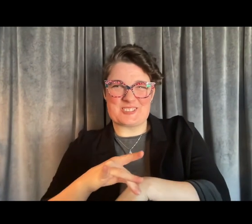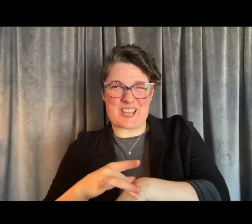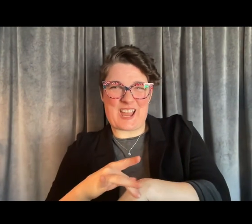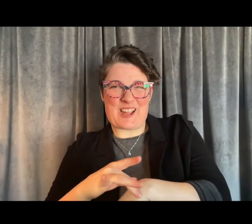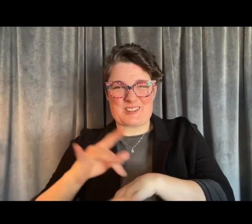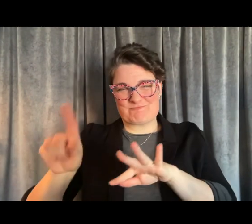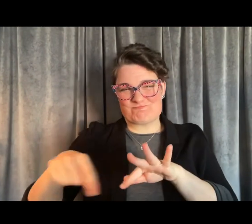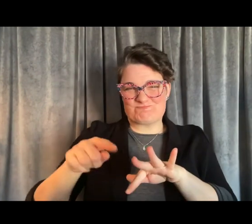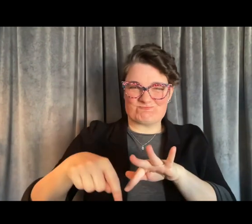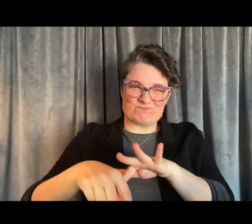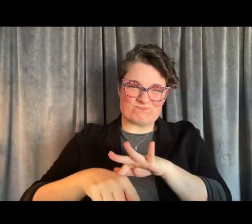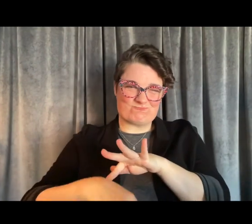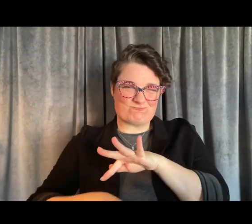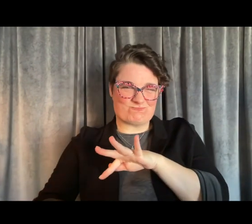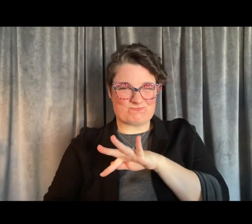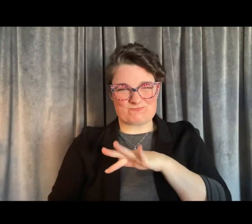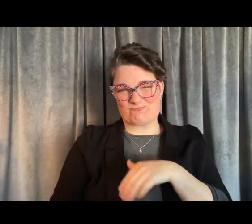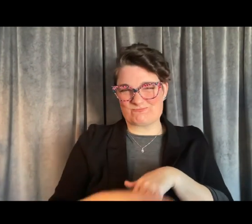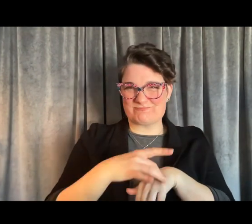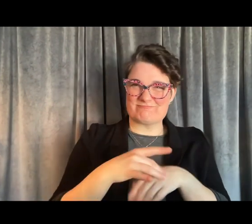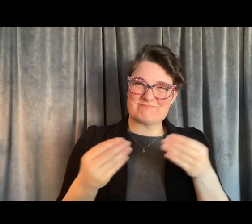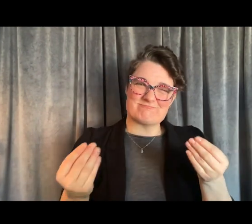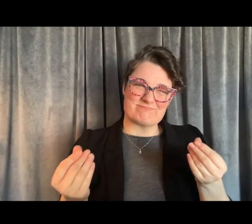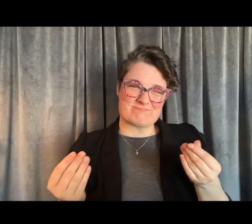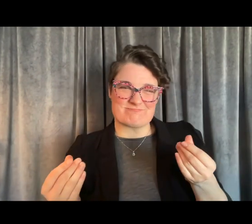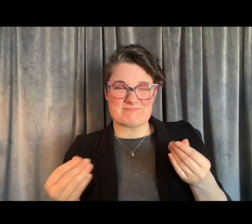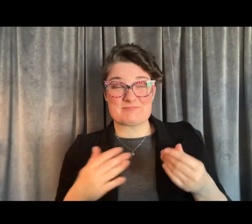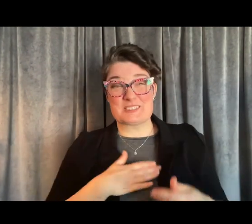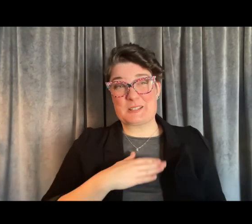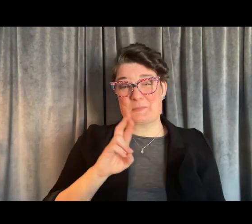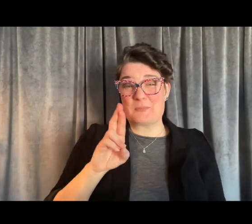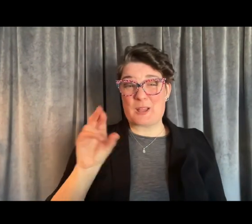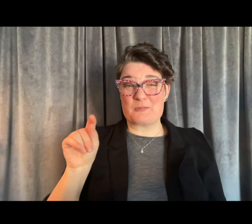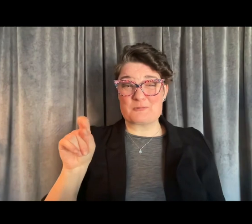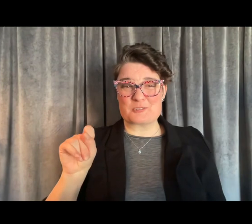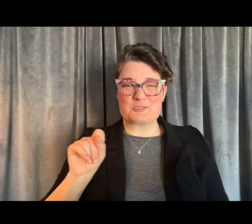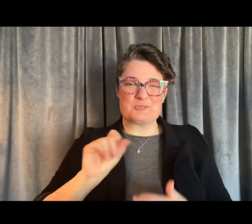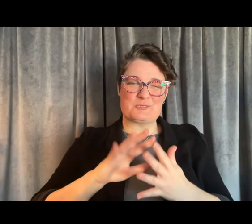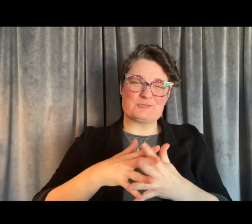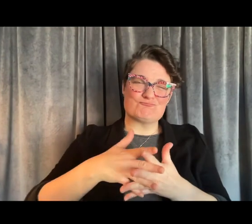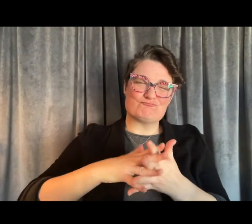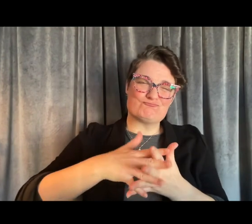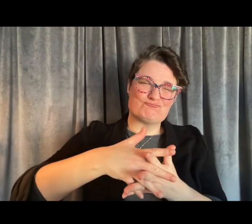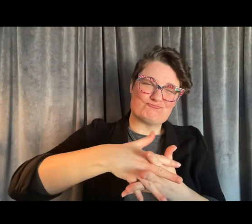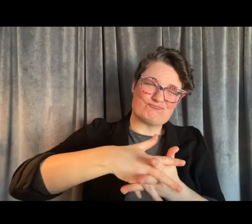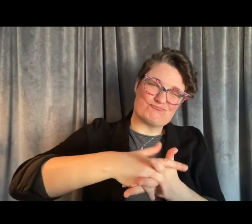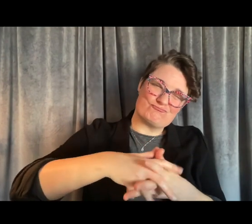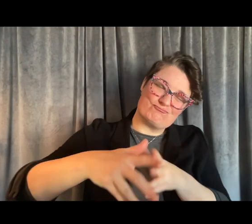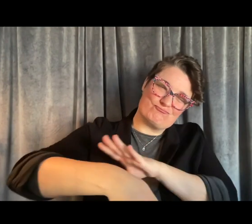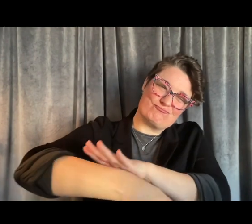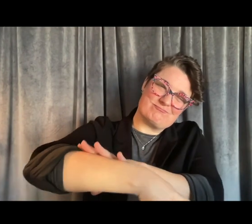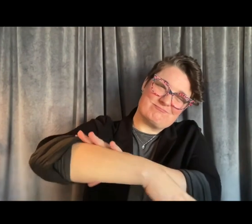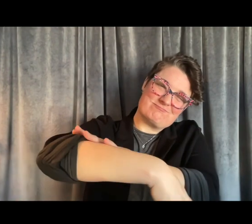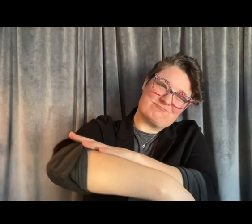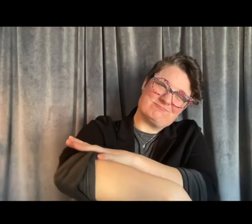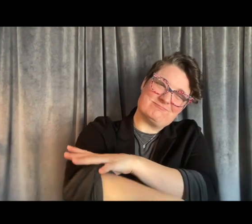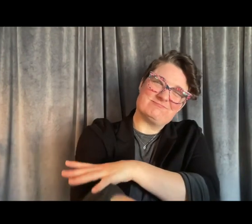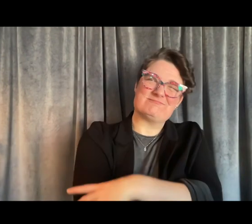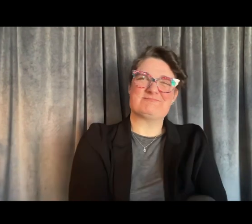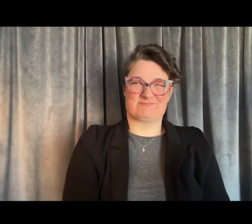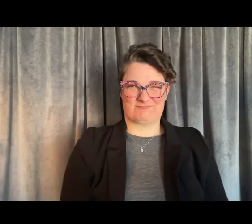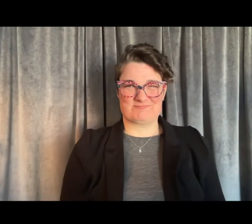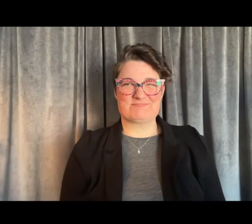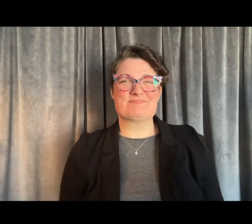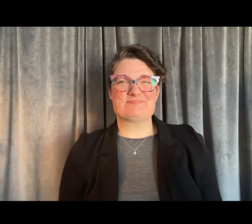My roots go down, down to the earth.